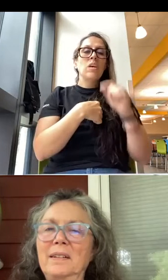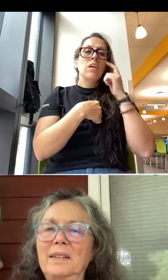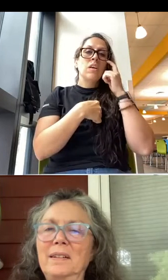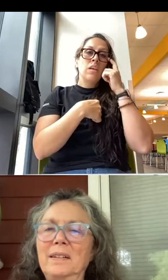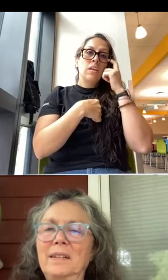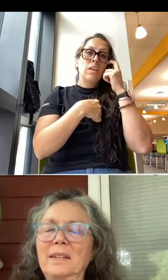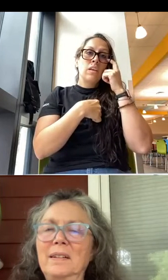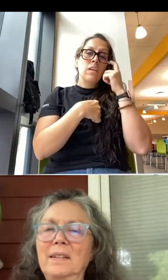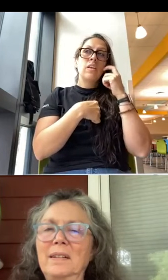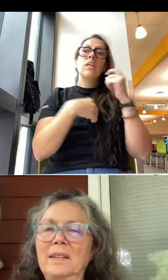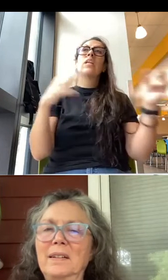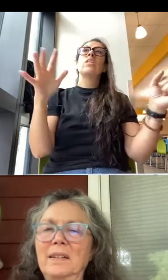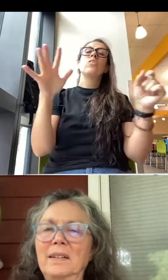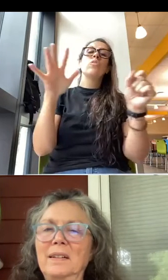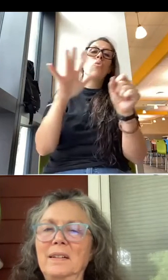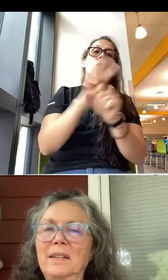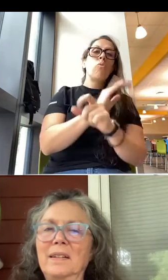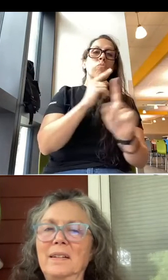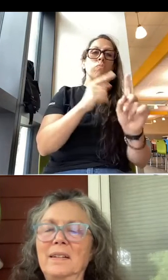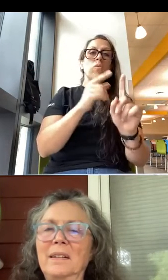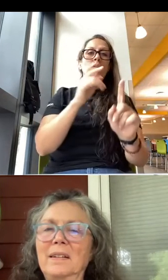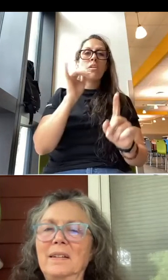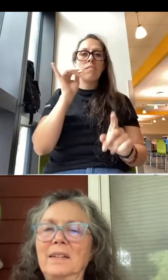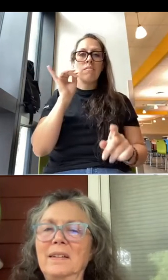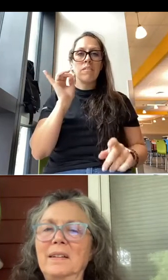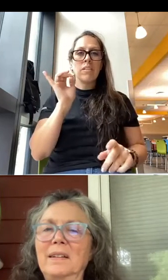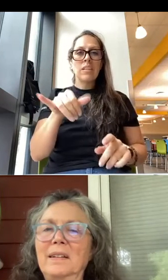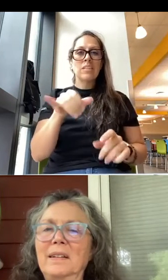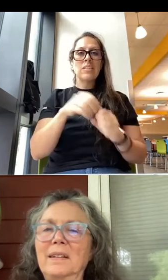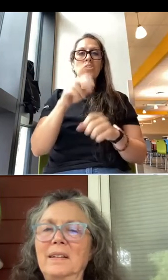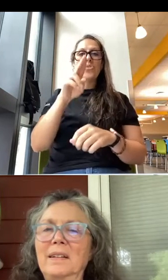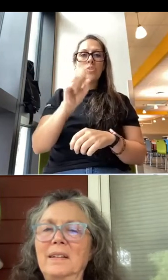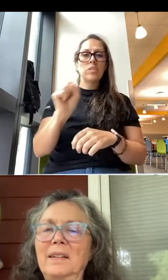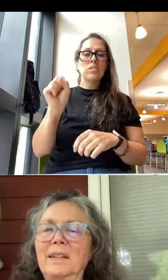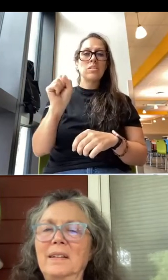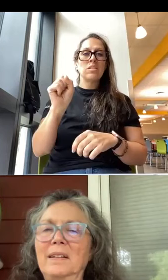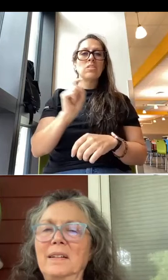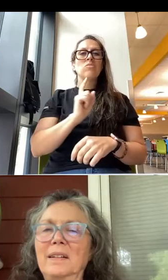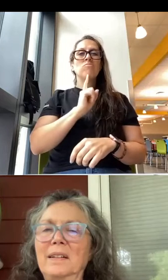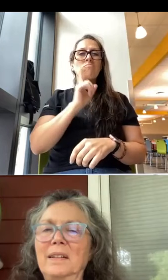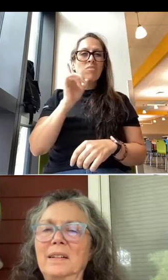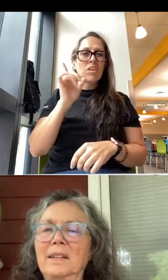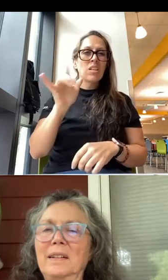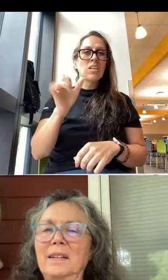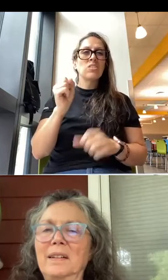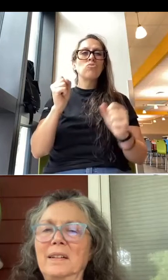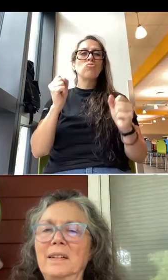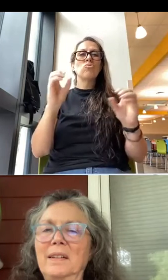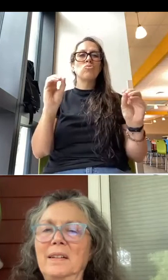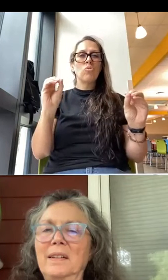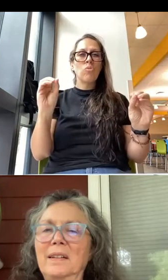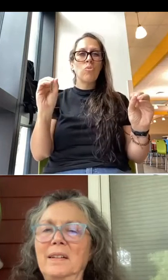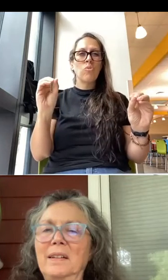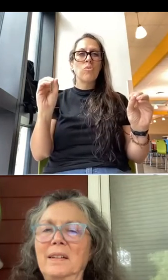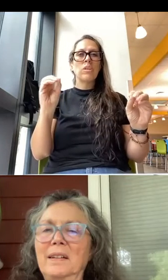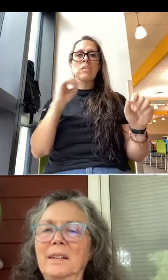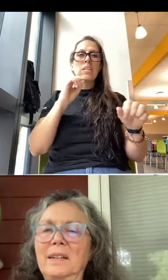the whole narrative of of pluralism in the United States has been so influenced by political